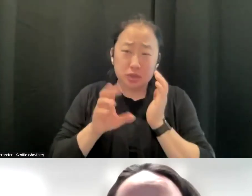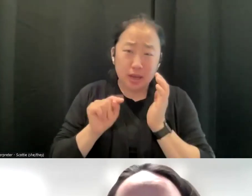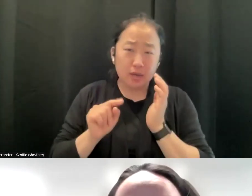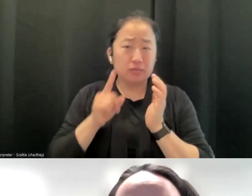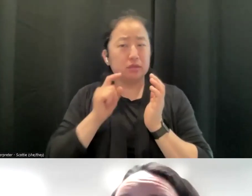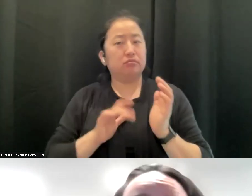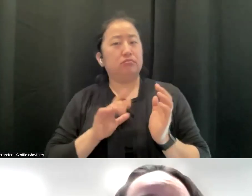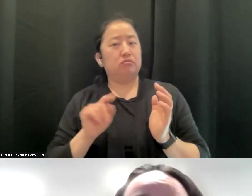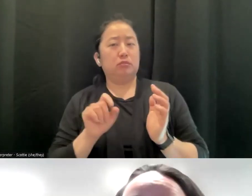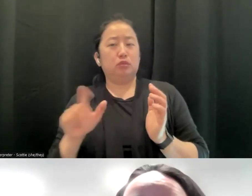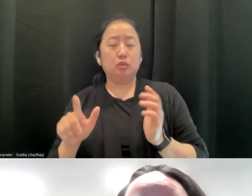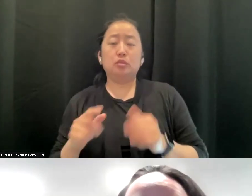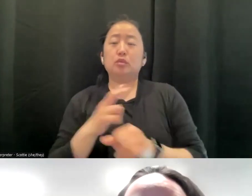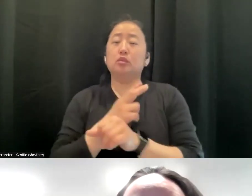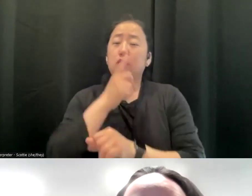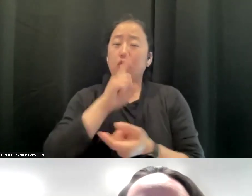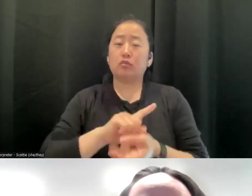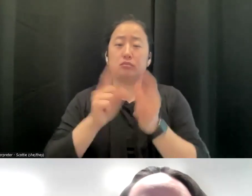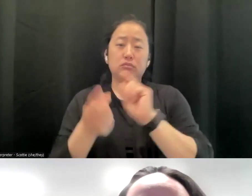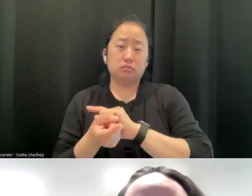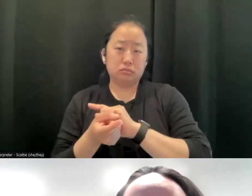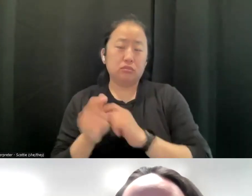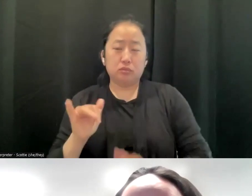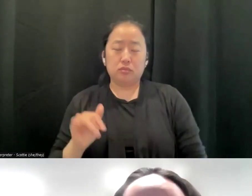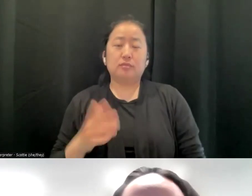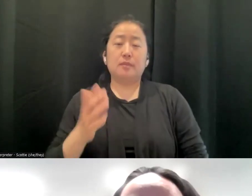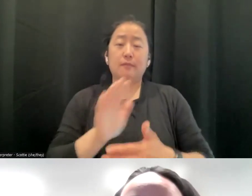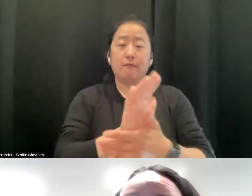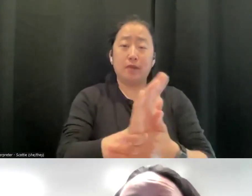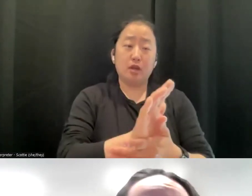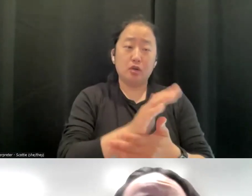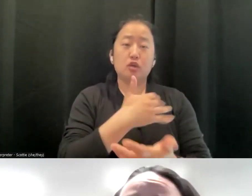use to translate, you know, if you have your video and you want to translate to Spanish or